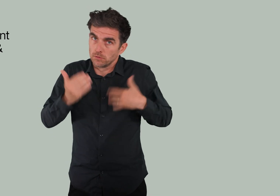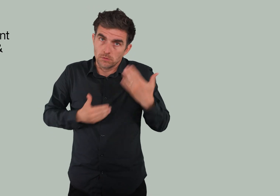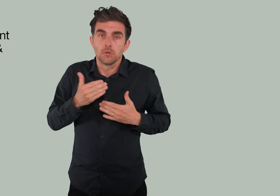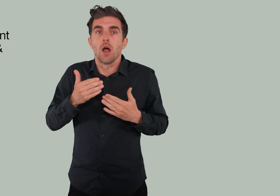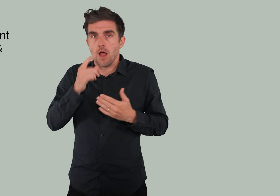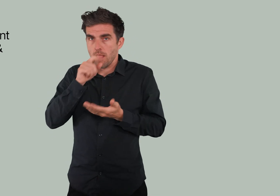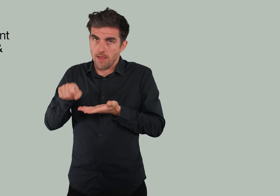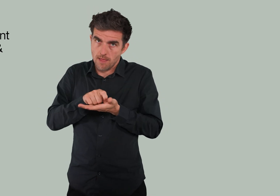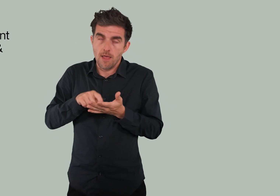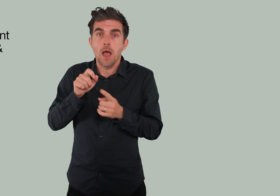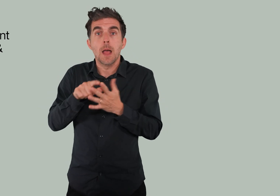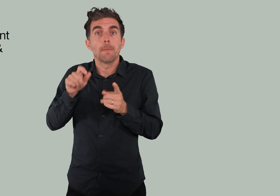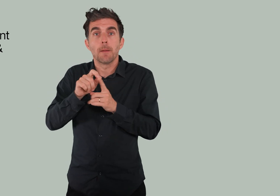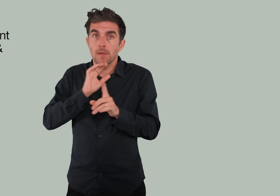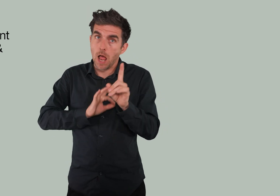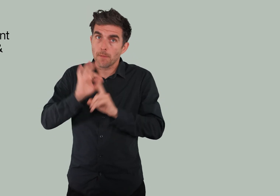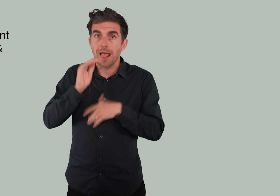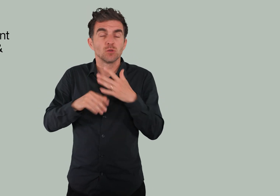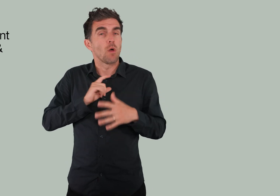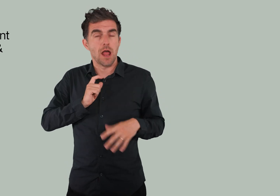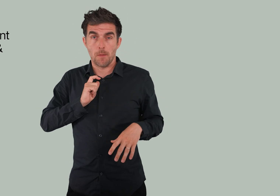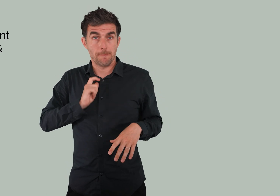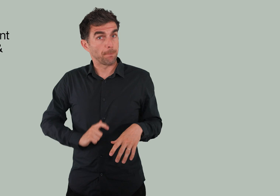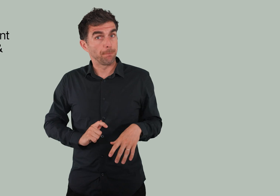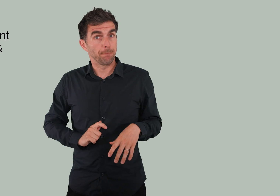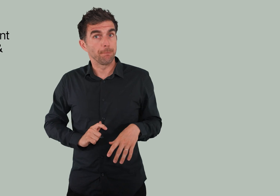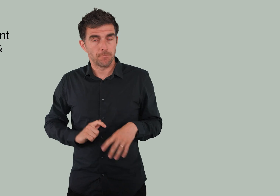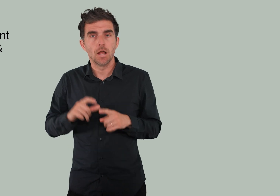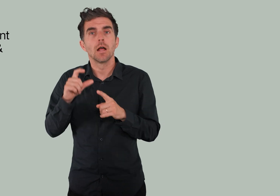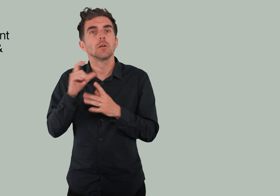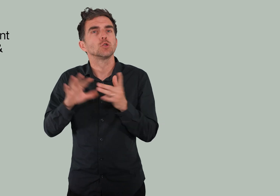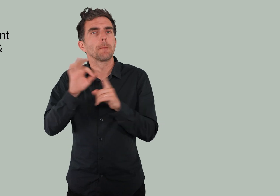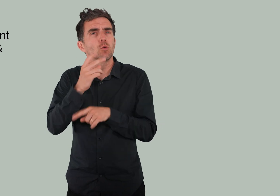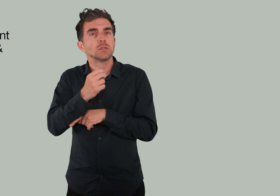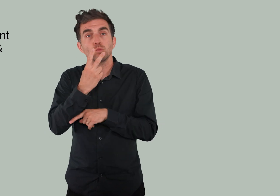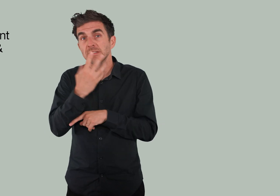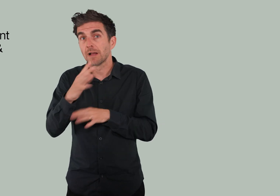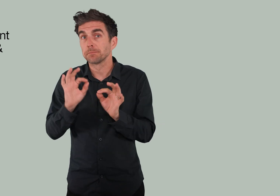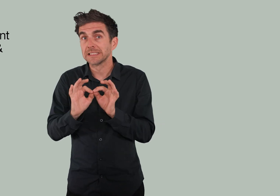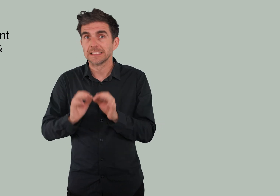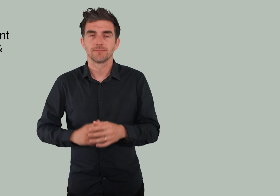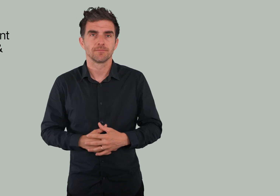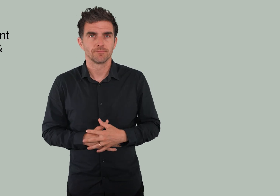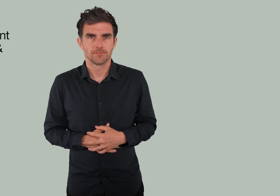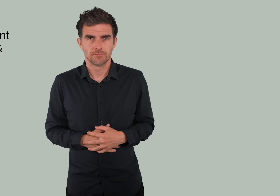progressing their PIP applications due to a lack of confidence (DWP, 2025b).